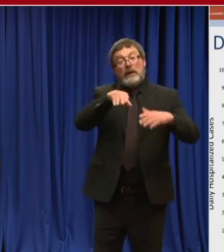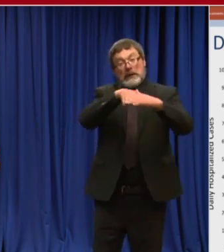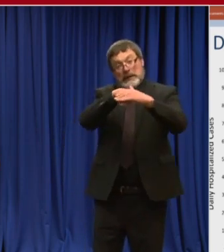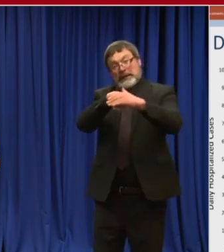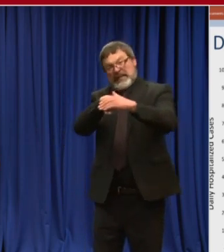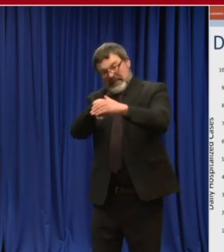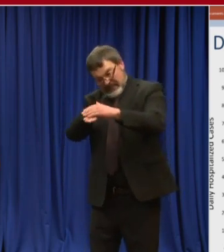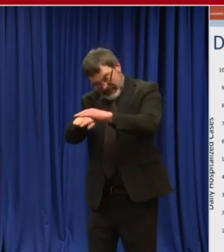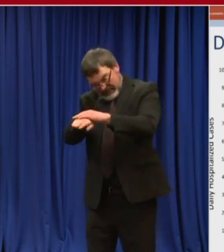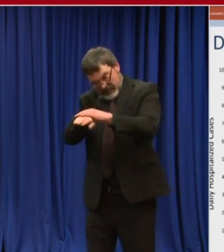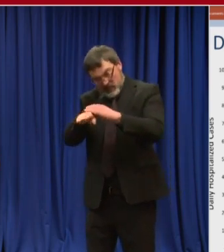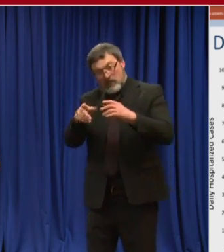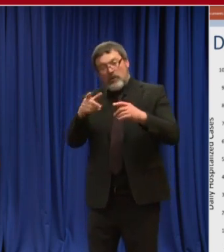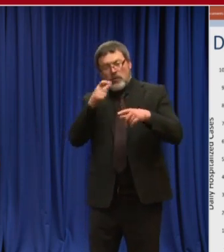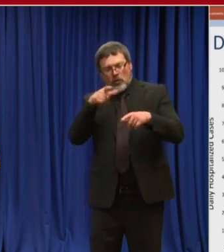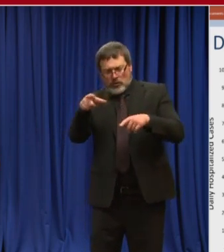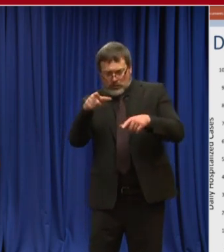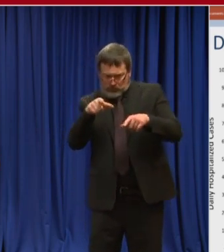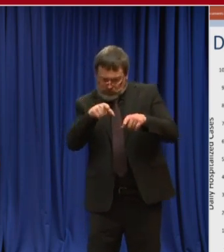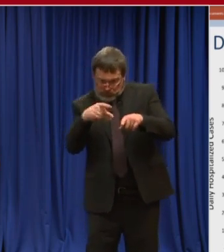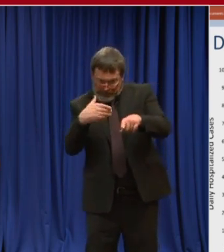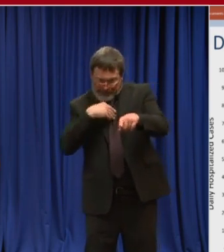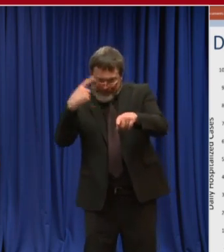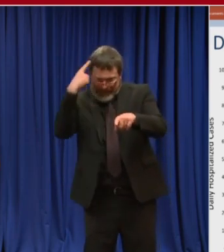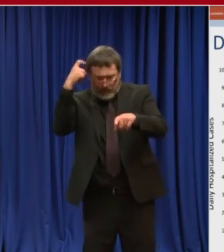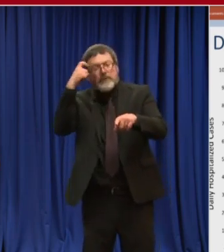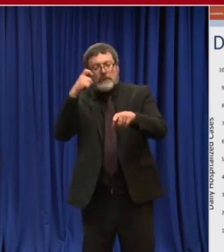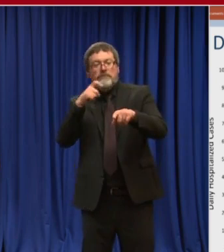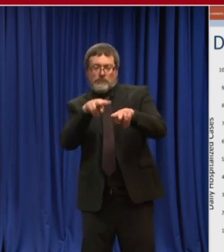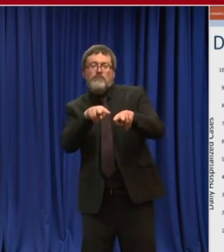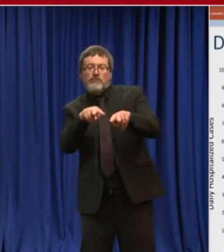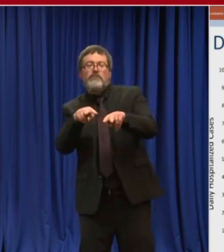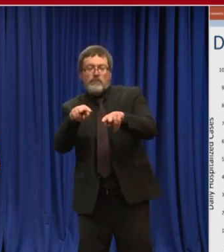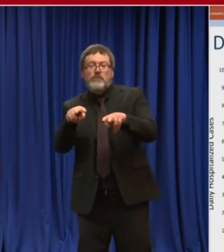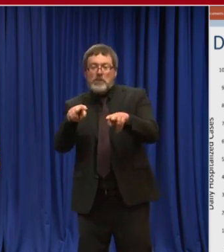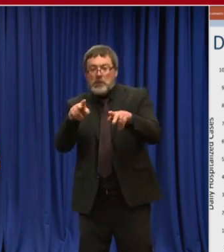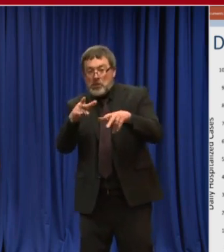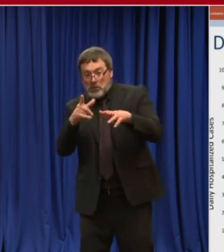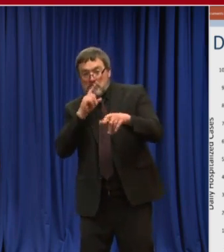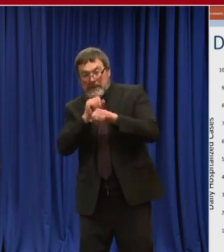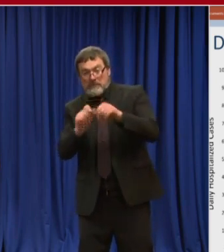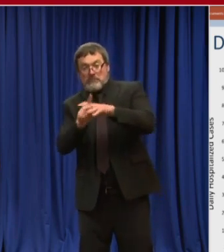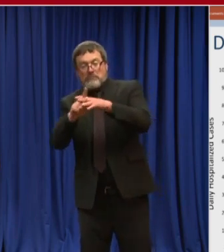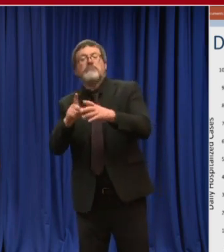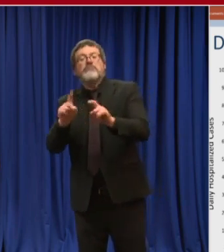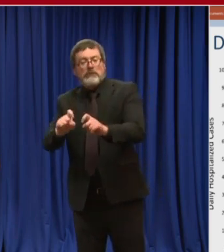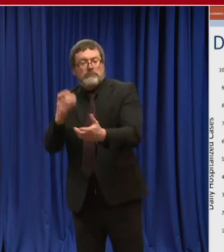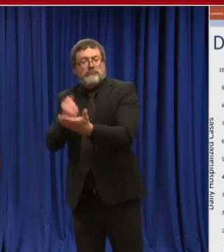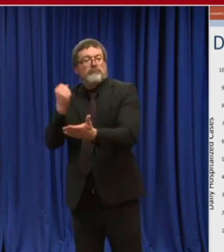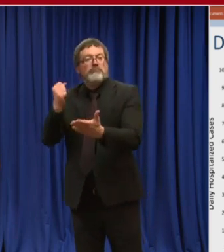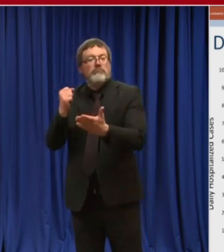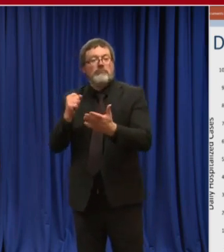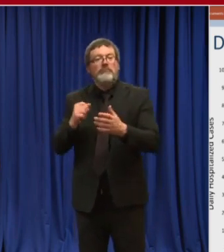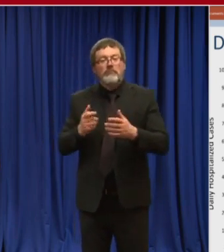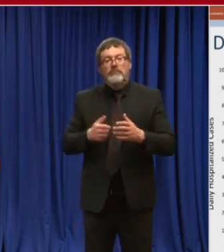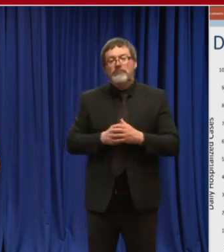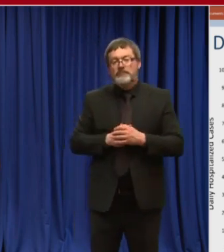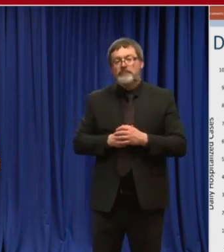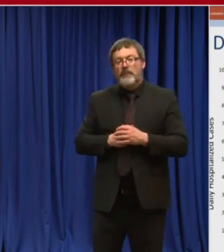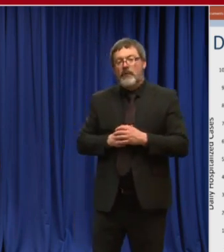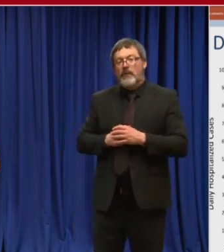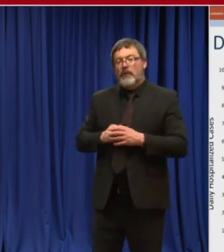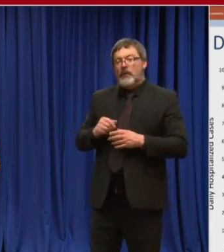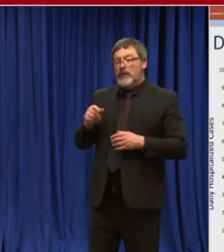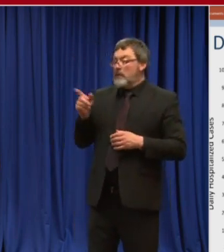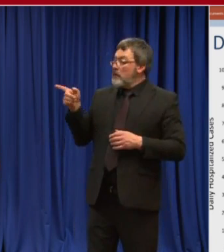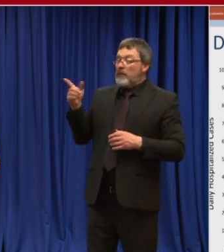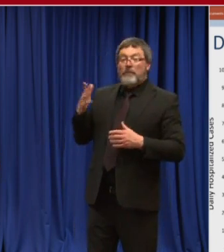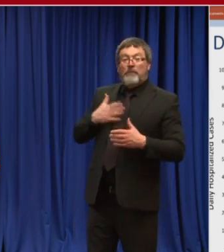BECAUSE PEOPLE THAT COME INTO THE HOSPITAL WITH SUSPECTED COVID-19 CAN AND SHOULD AND ARE BEING BEING TESTED AND LET ME LET ME ACTUALLY MENTION I MEANT TO SAY THIS EARLIER IS THAT THIS